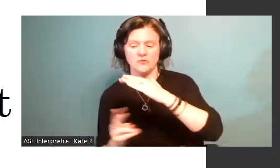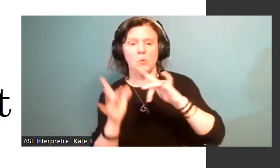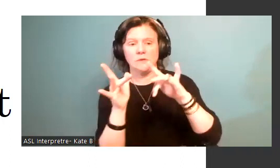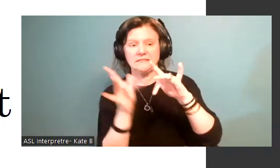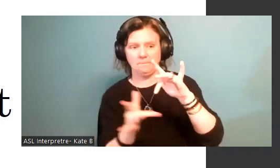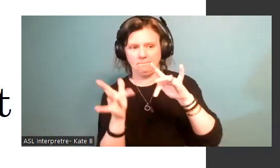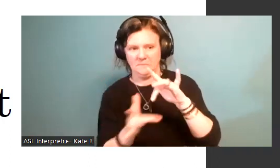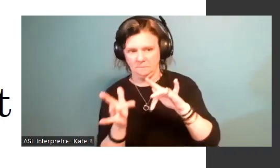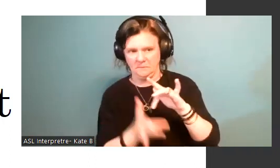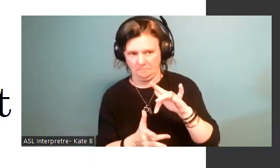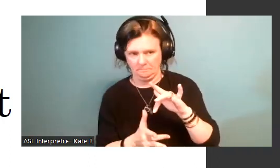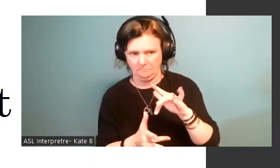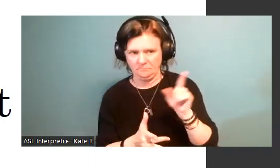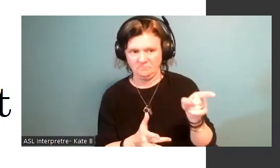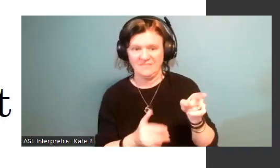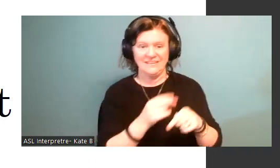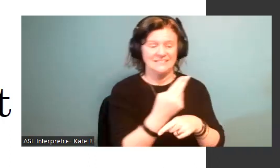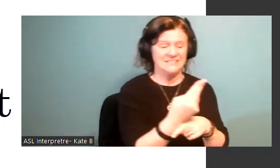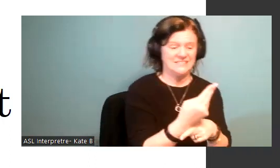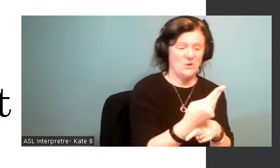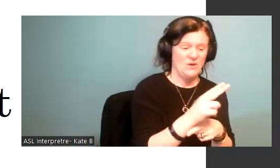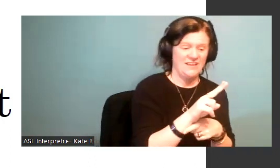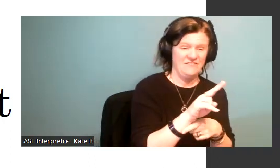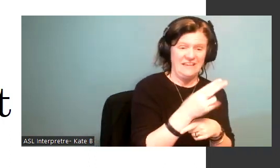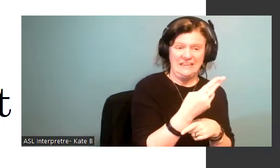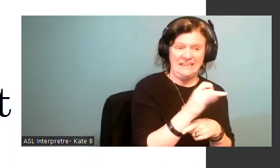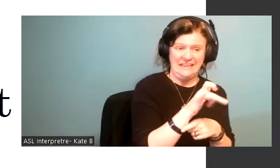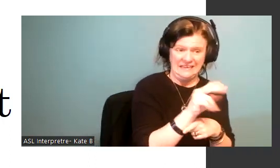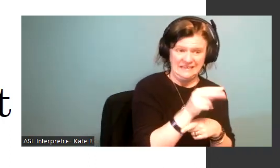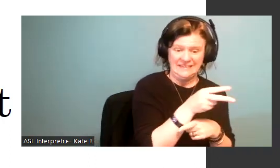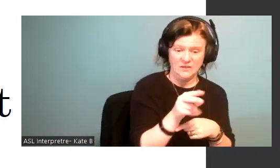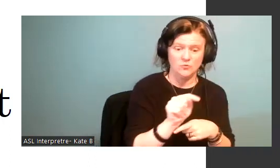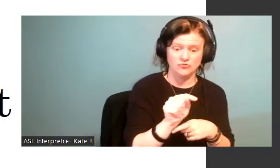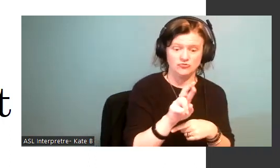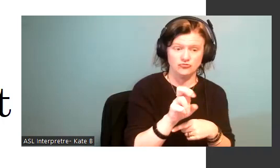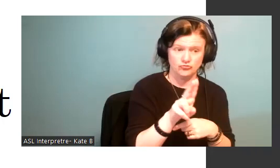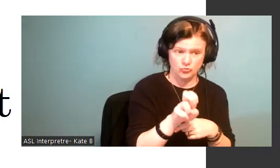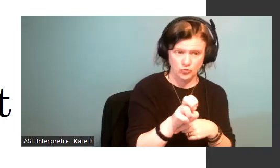labels and such where it is using actual text. What this does is causes the screen reader to skip